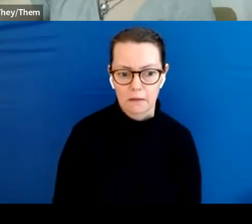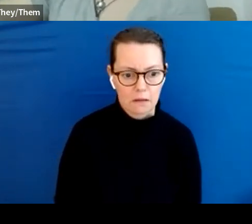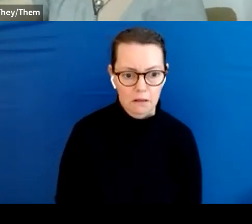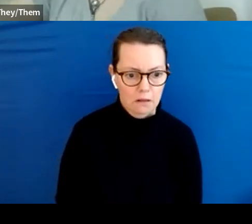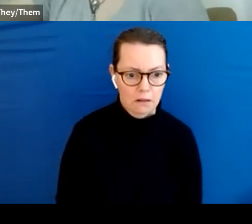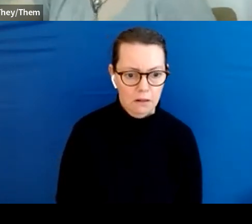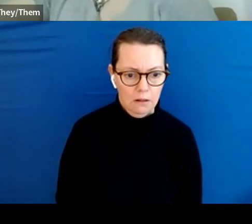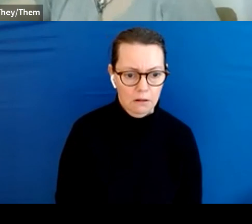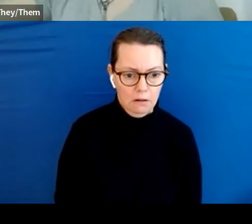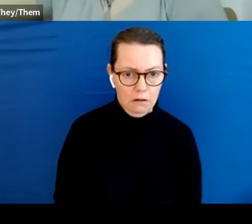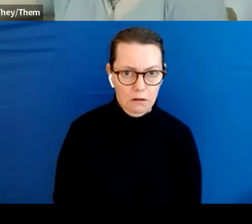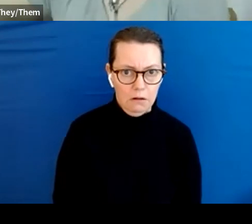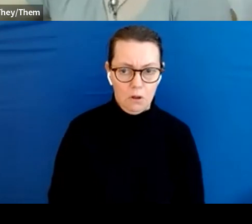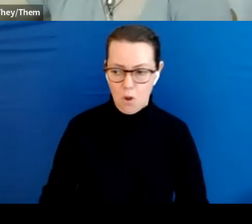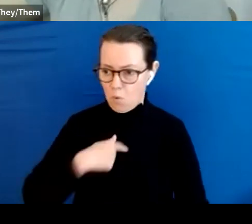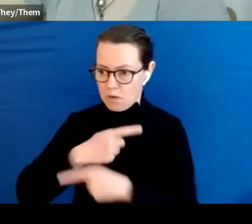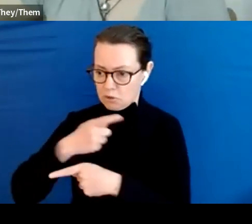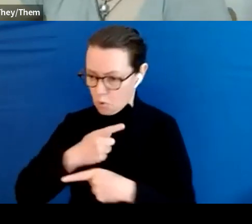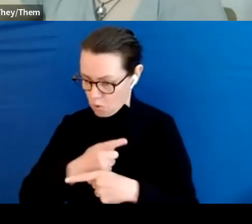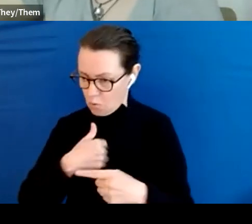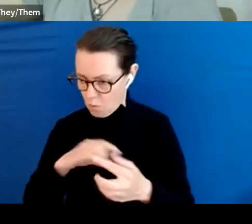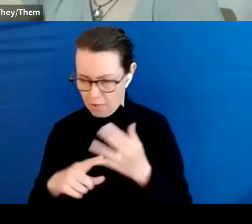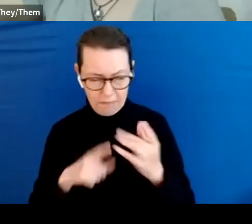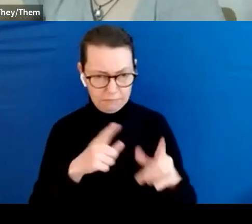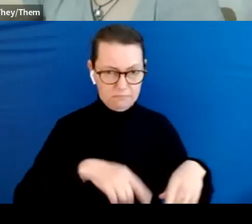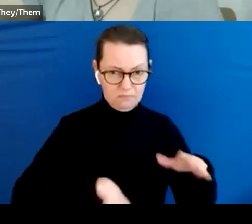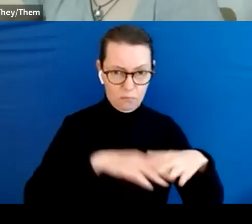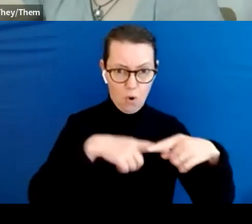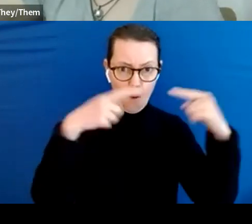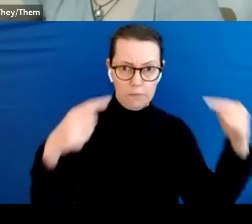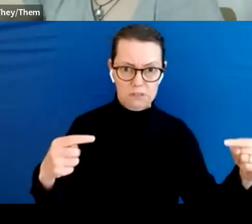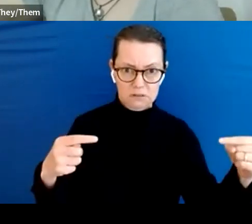It is going against what we have spoken about today.